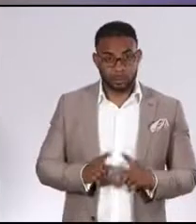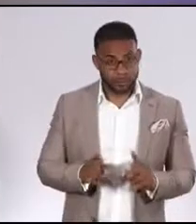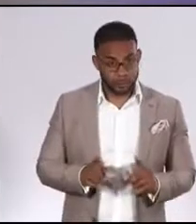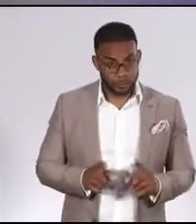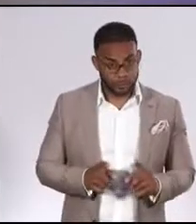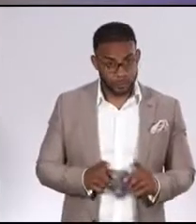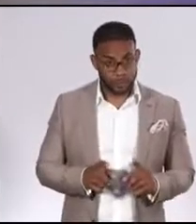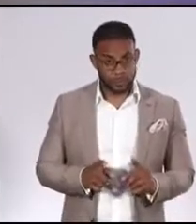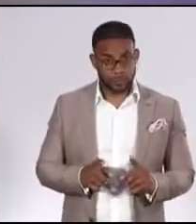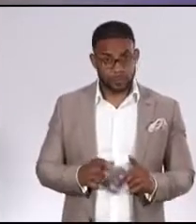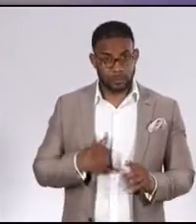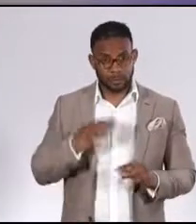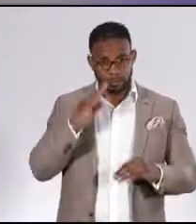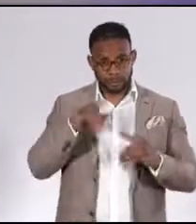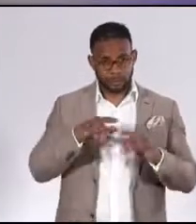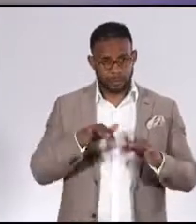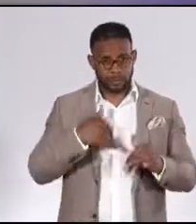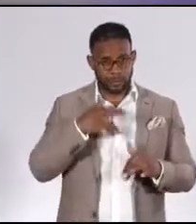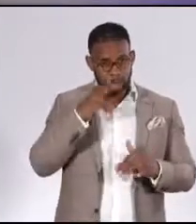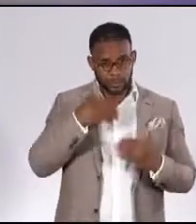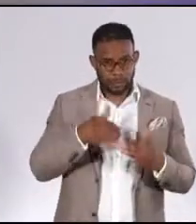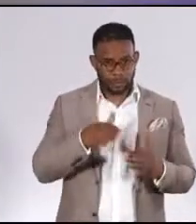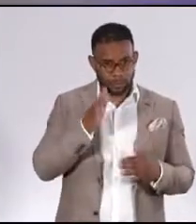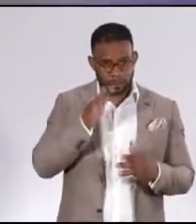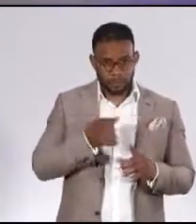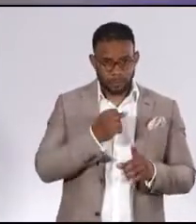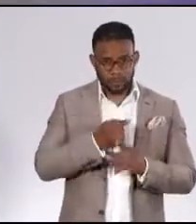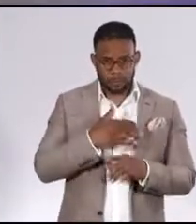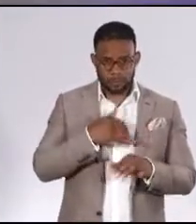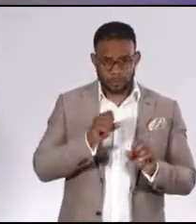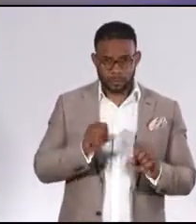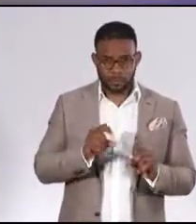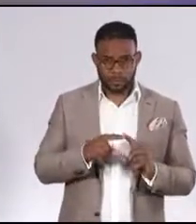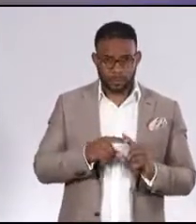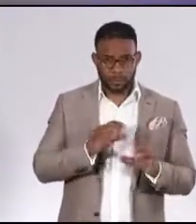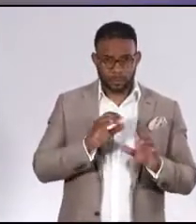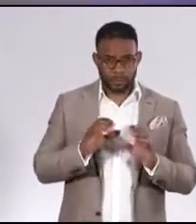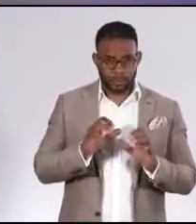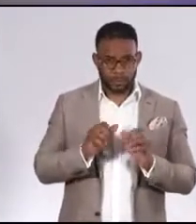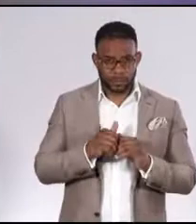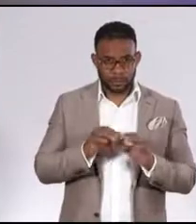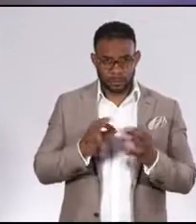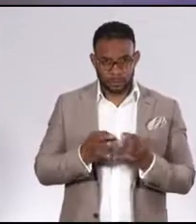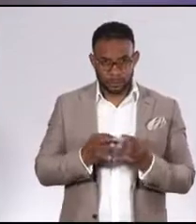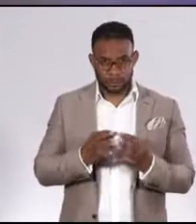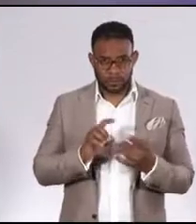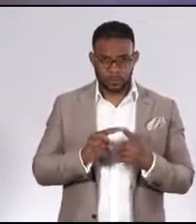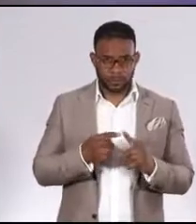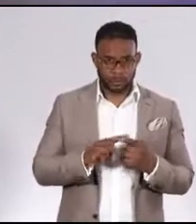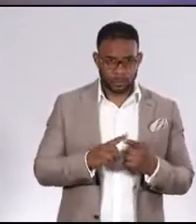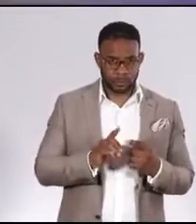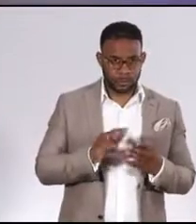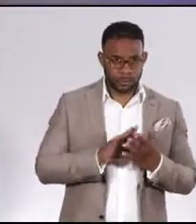I worry about how my hearing loss will impact my ability to communicate with family and friends as it becomes more severe.